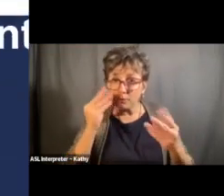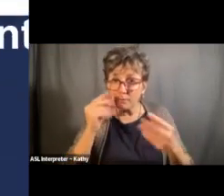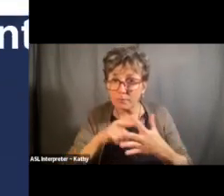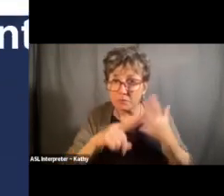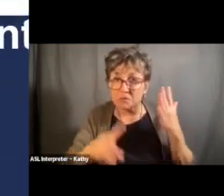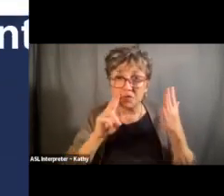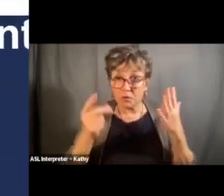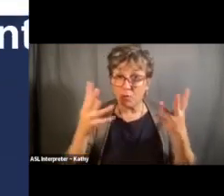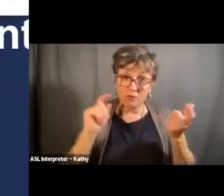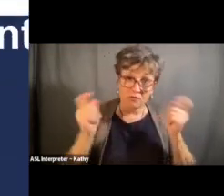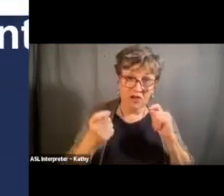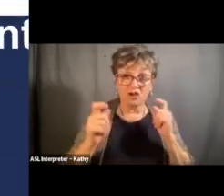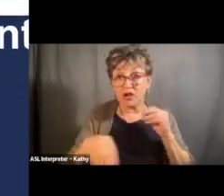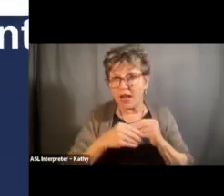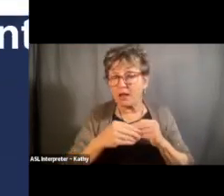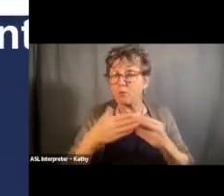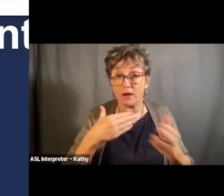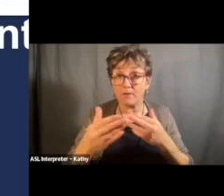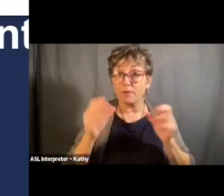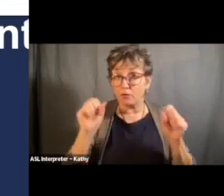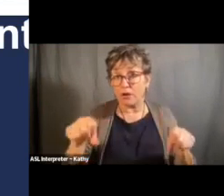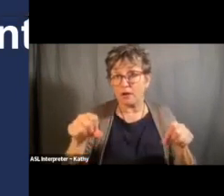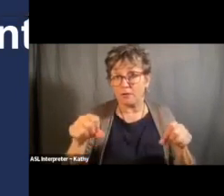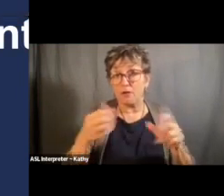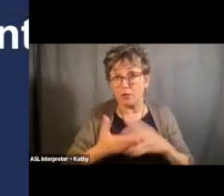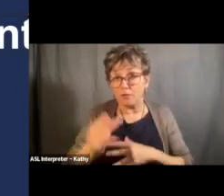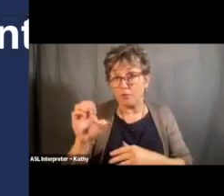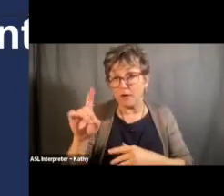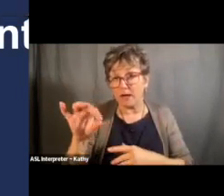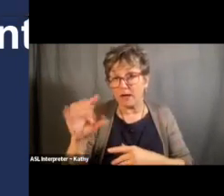So how is this different from other things that we've participated in?